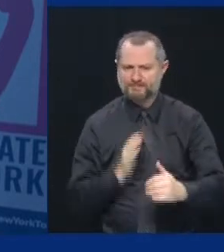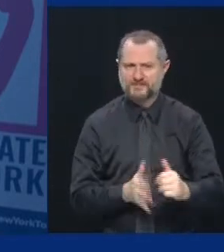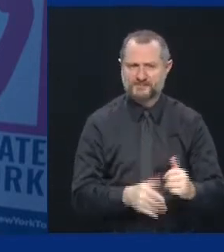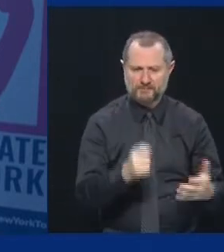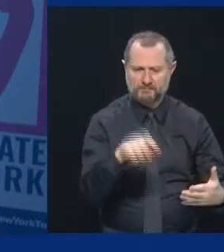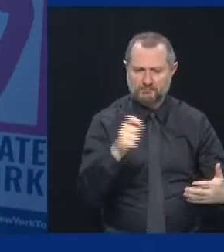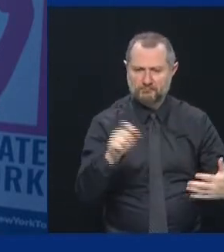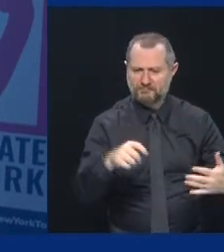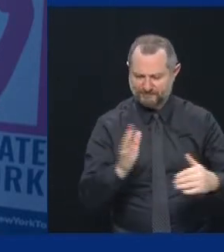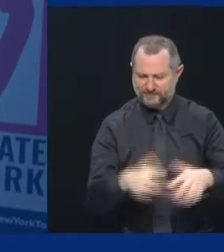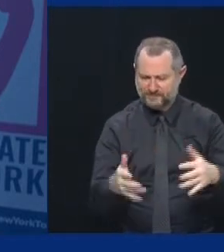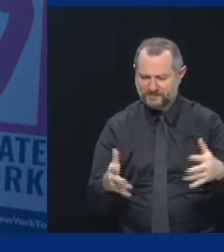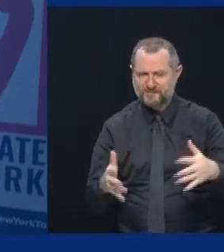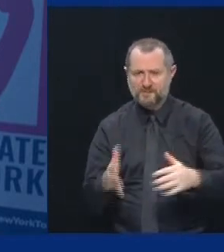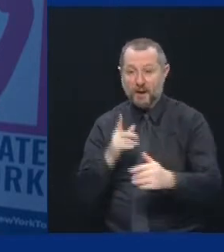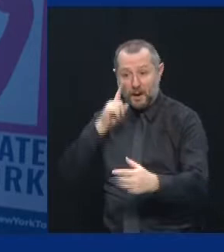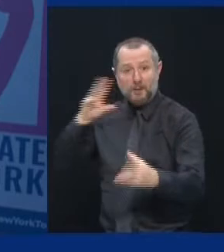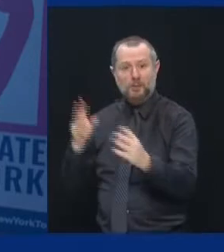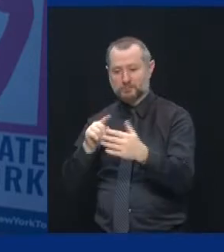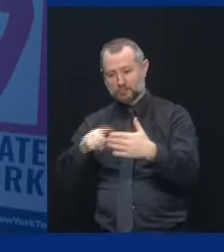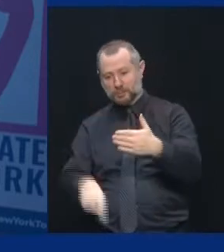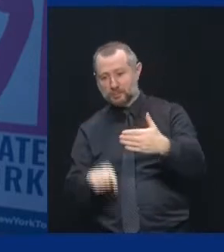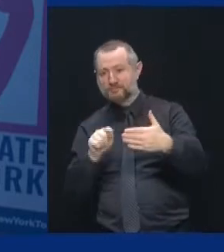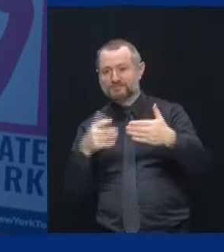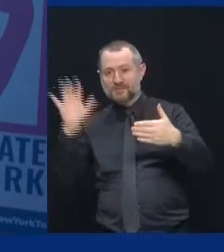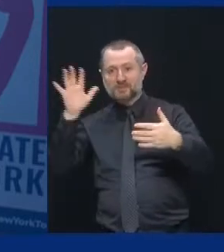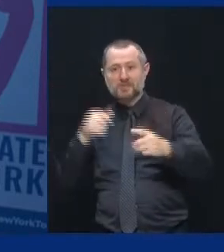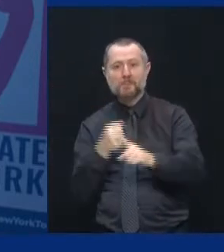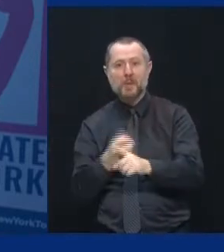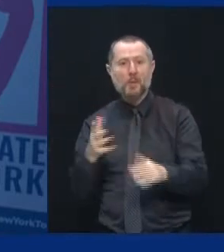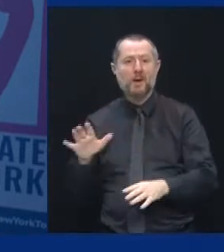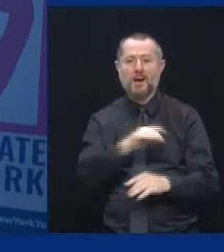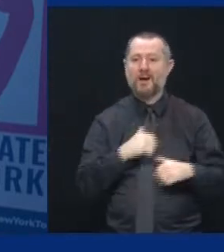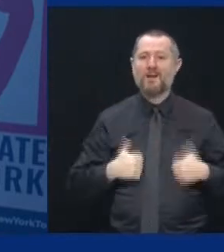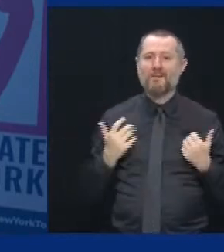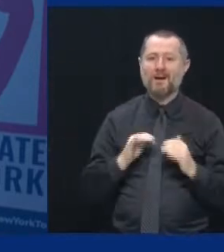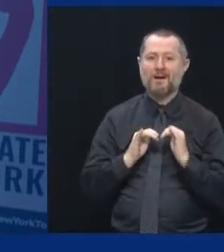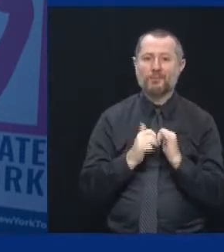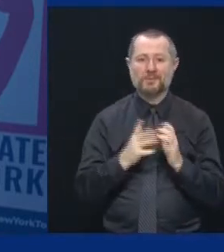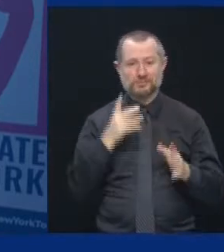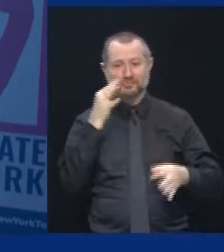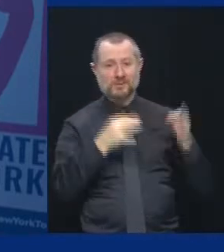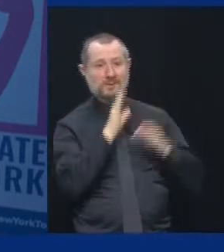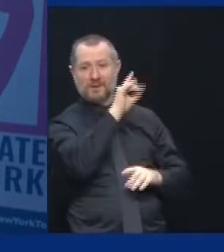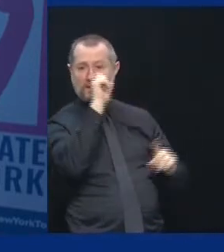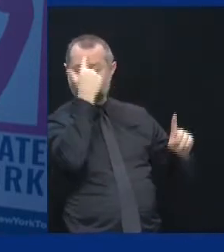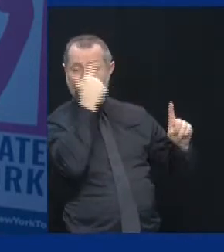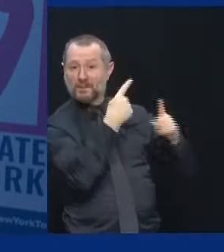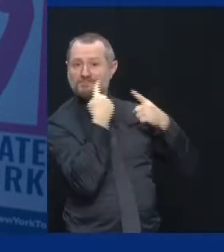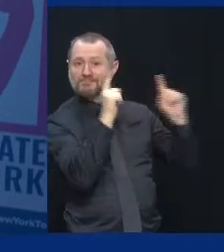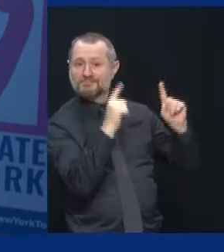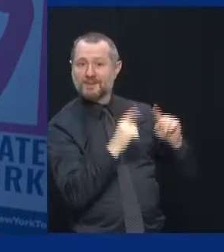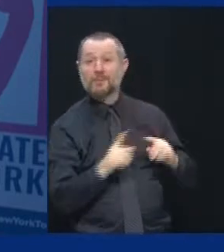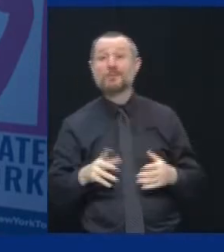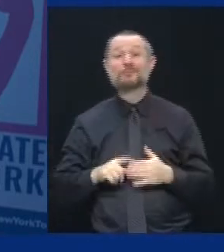GET IT DONE. IT'S ABOUT RESULTS. MAKE A DIFFERENCE IN PEOPLE'S LIVES.